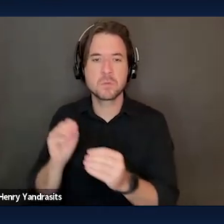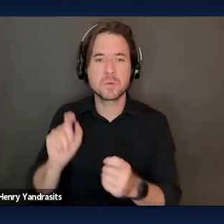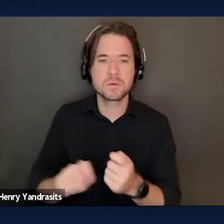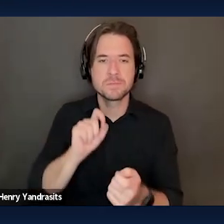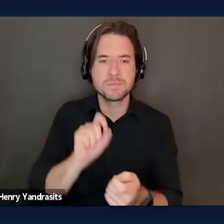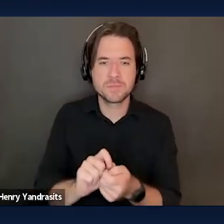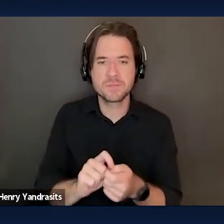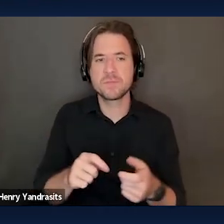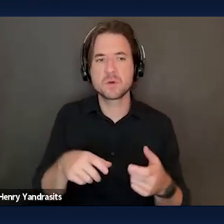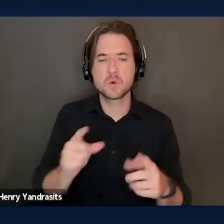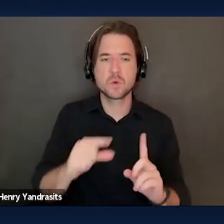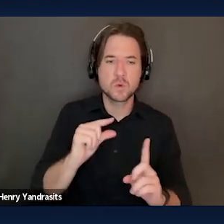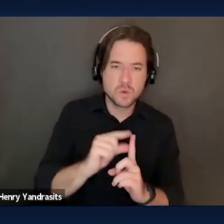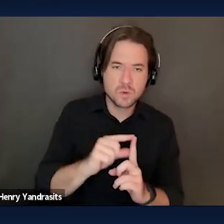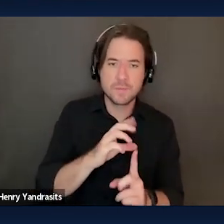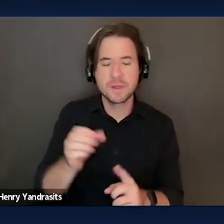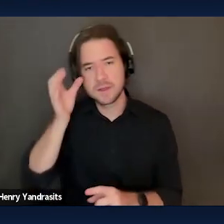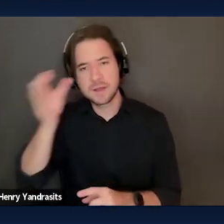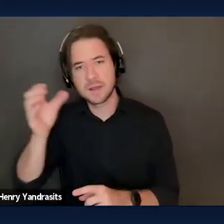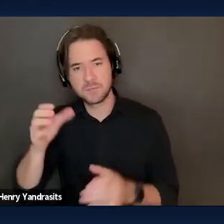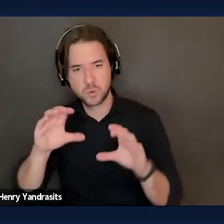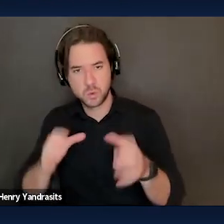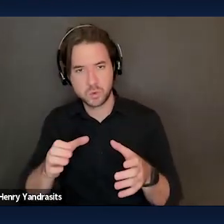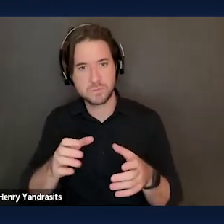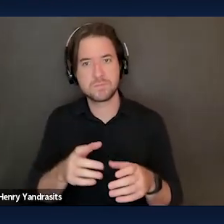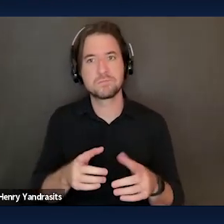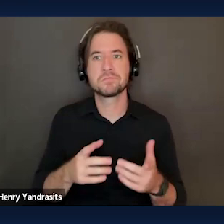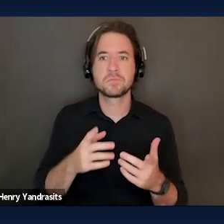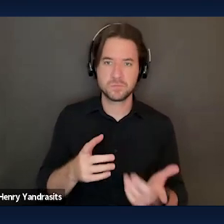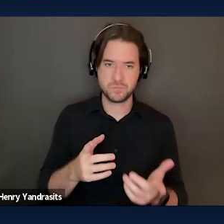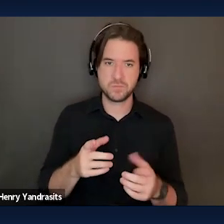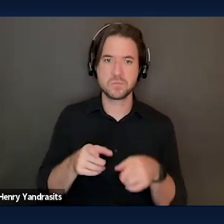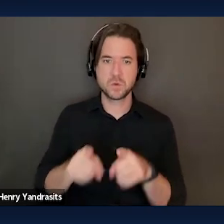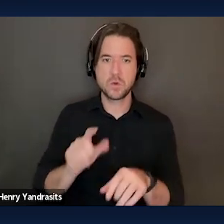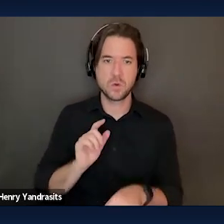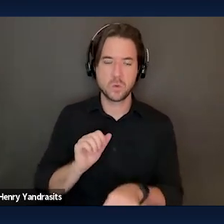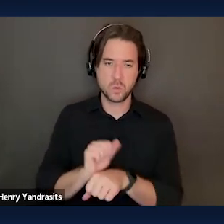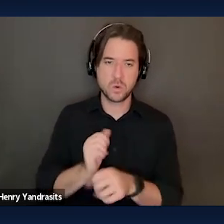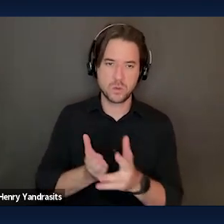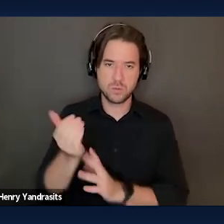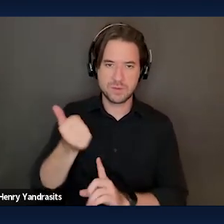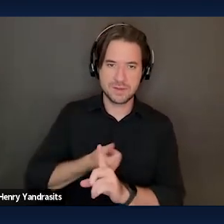terms and concept groups. as we worked through each of the concepts.